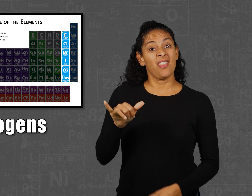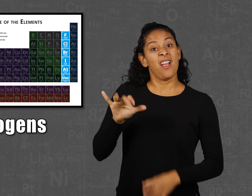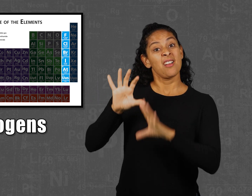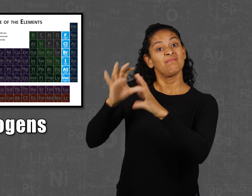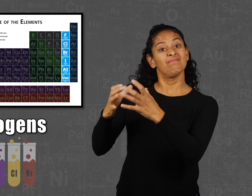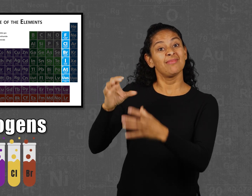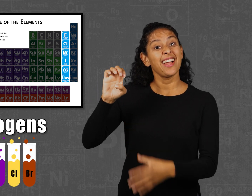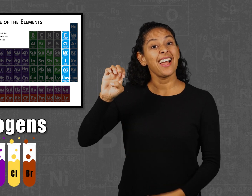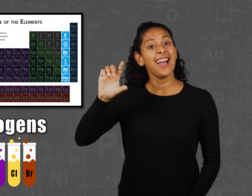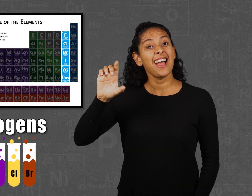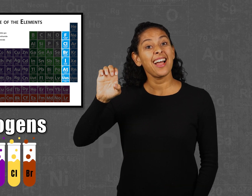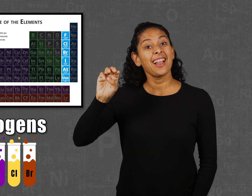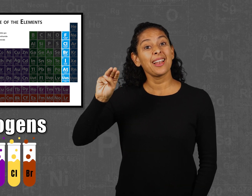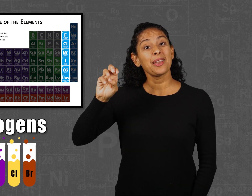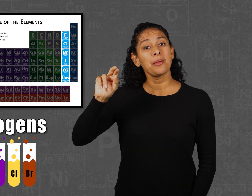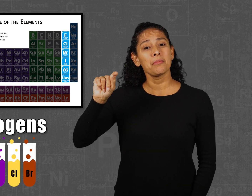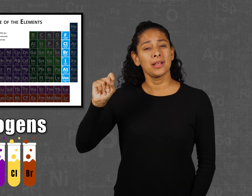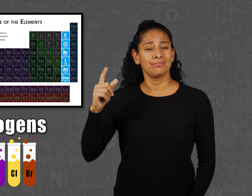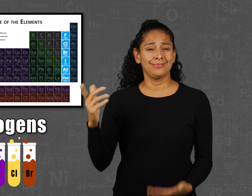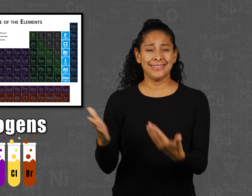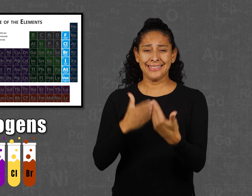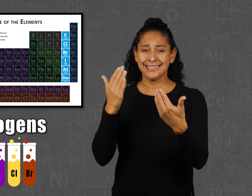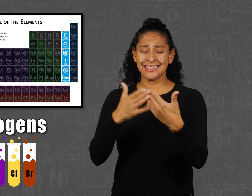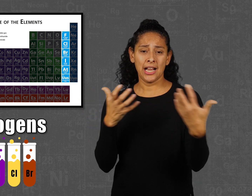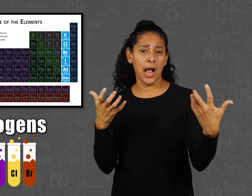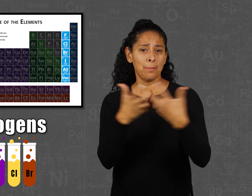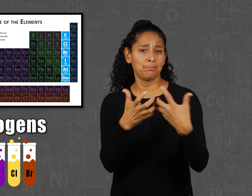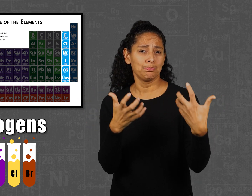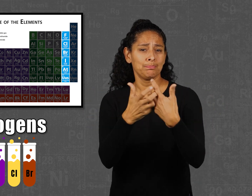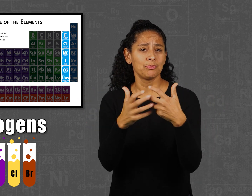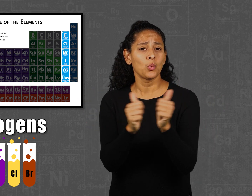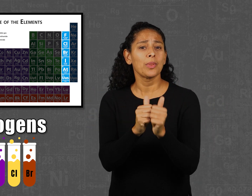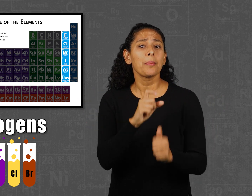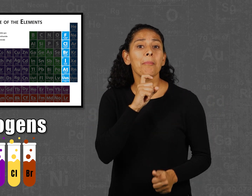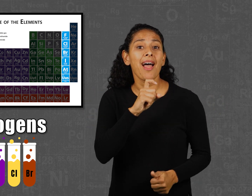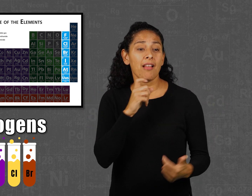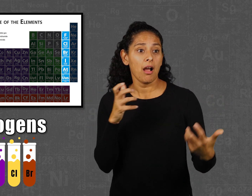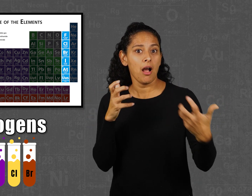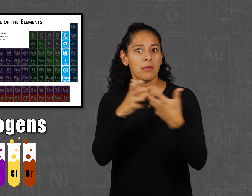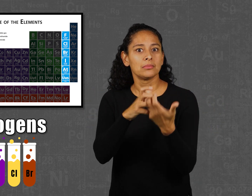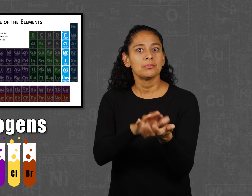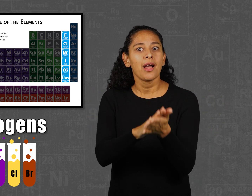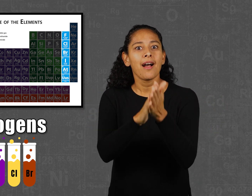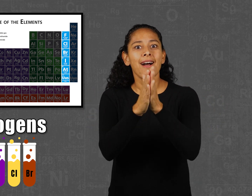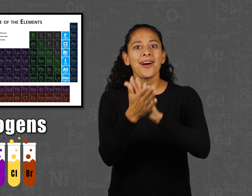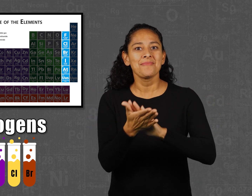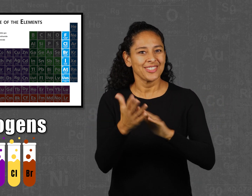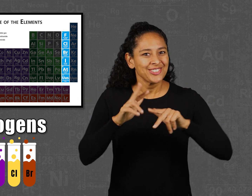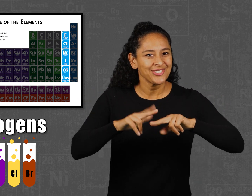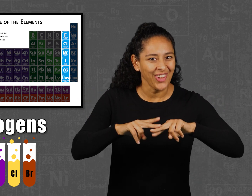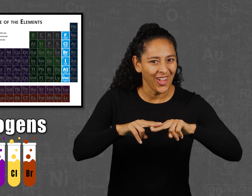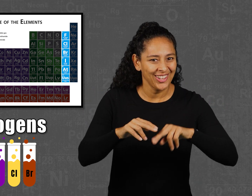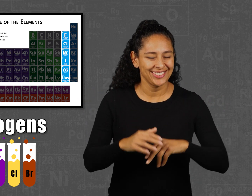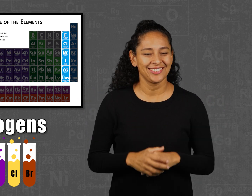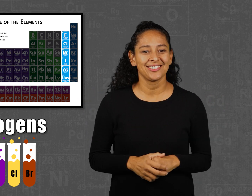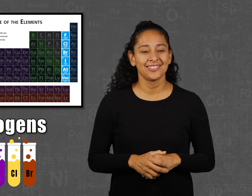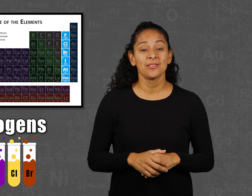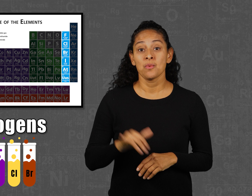These elements readily combine with metals to form salts.